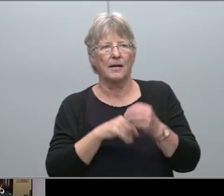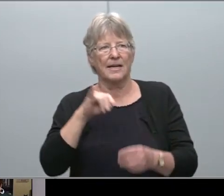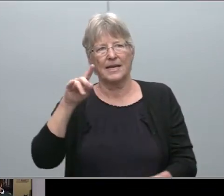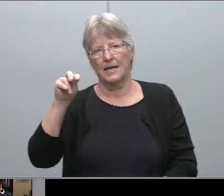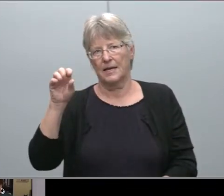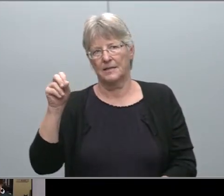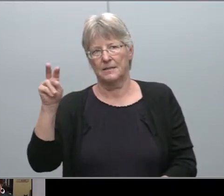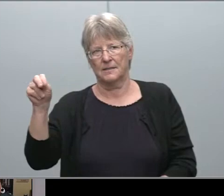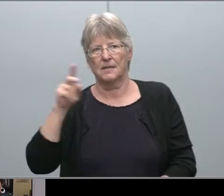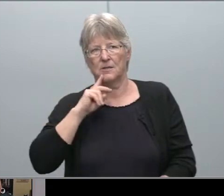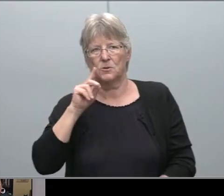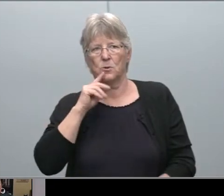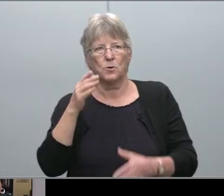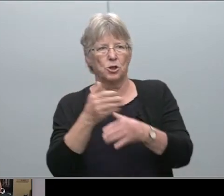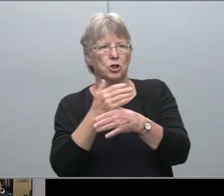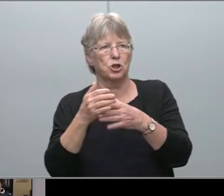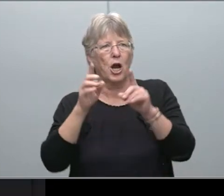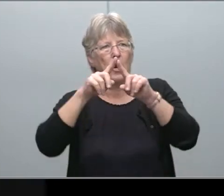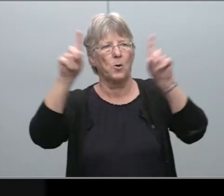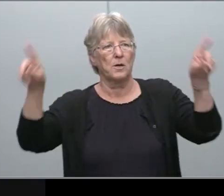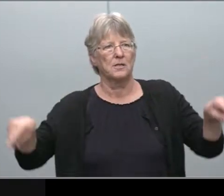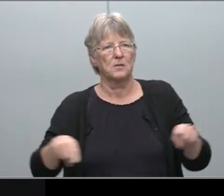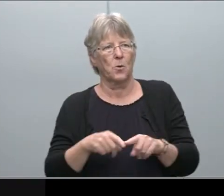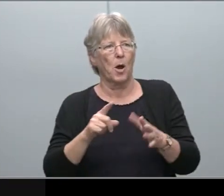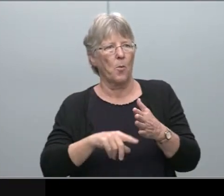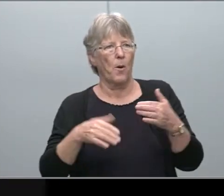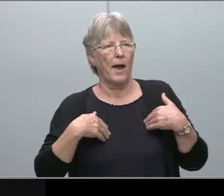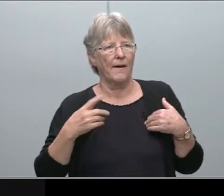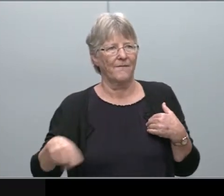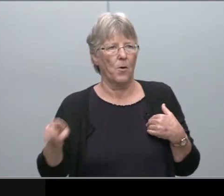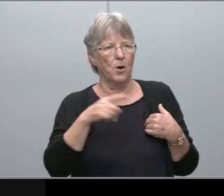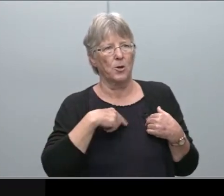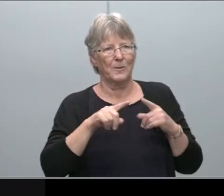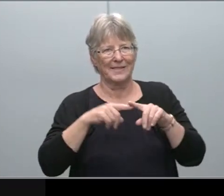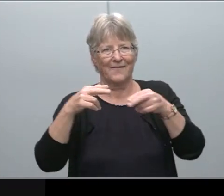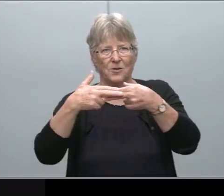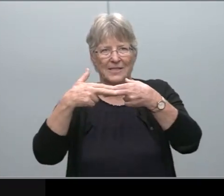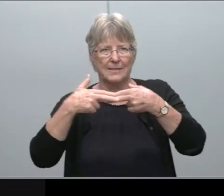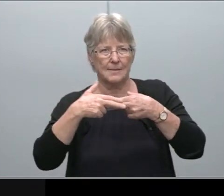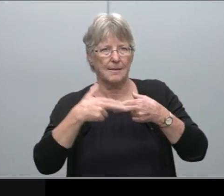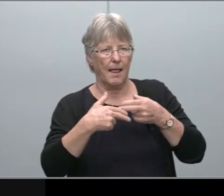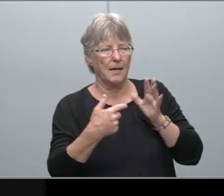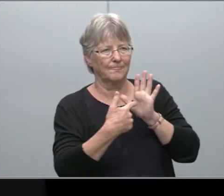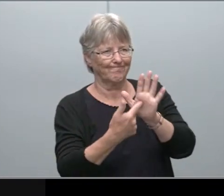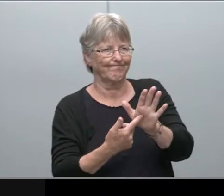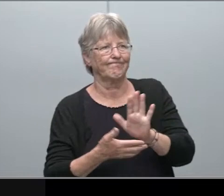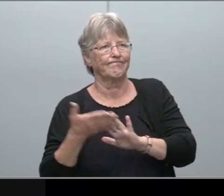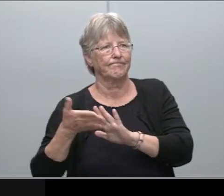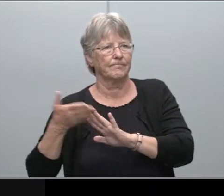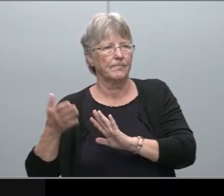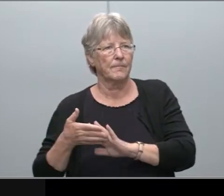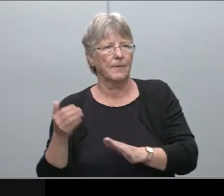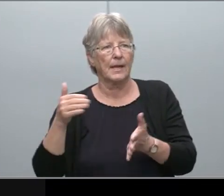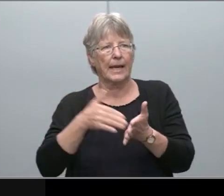So we will engage in a Thought Exchange. Oh, I'm sorry . We're gonna encourage, we are gonna engage in a Thought Exchange.